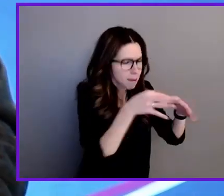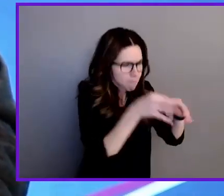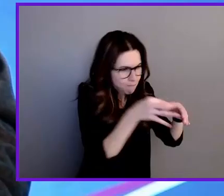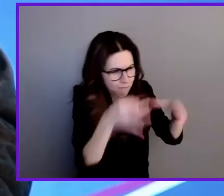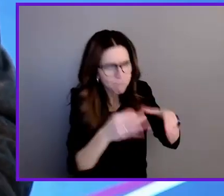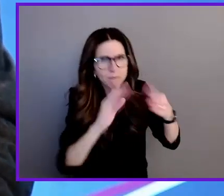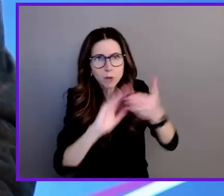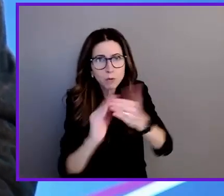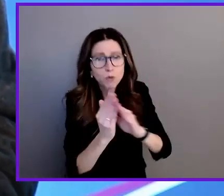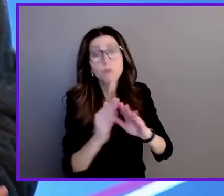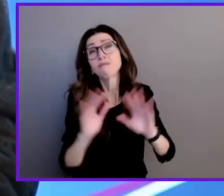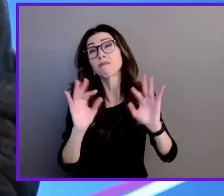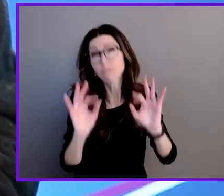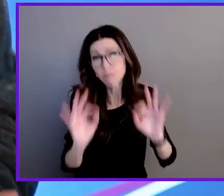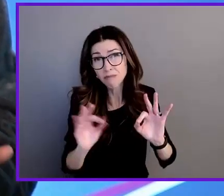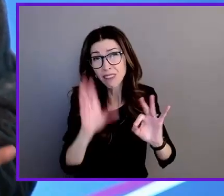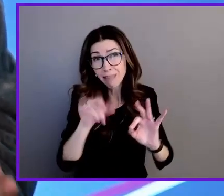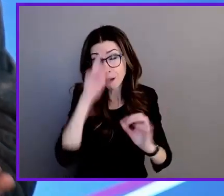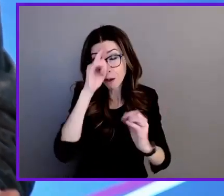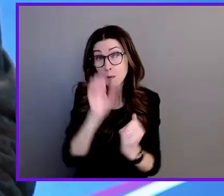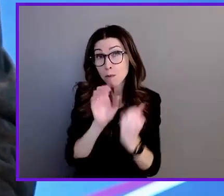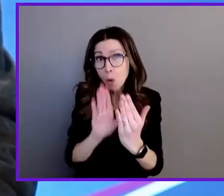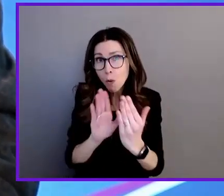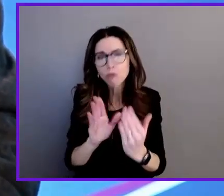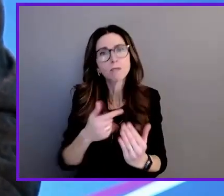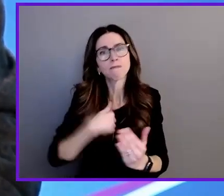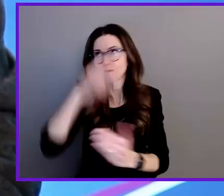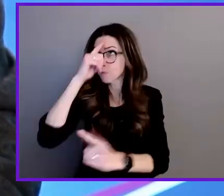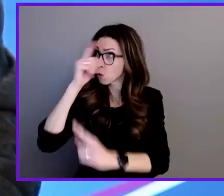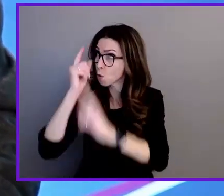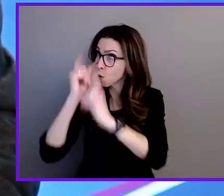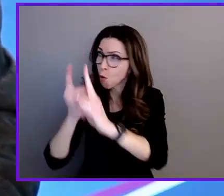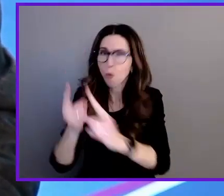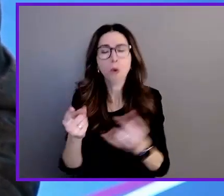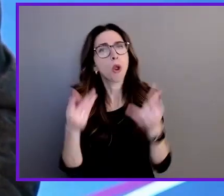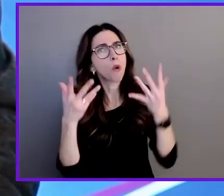sector that includes, represents, and speaks to the diversity of this country.